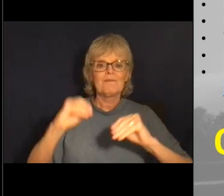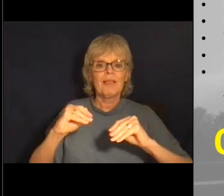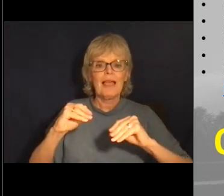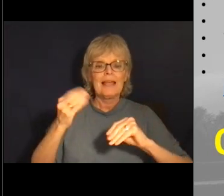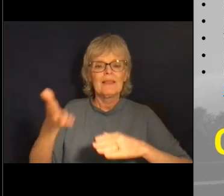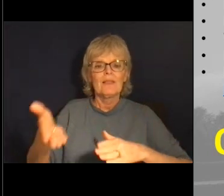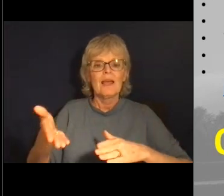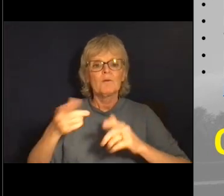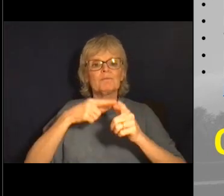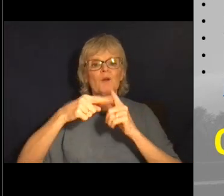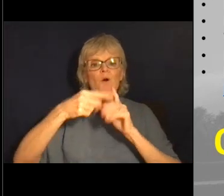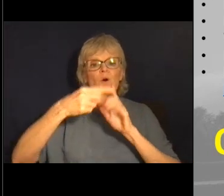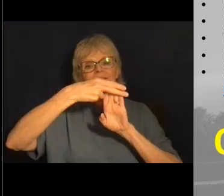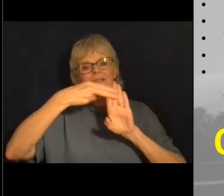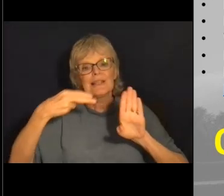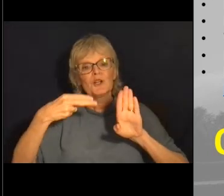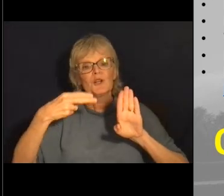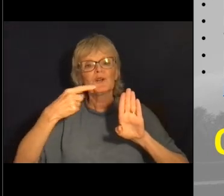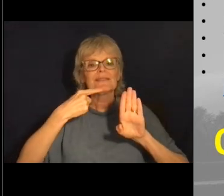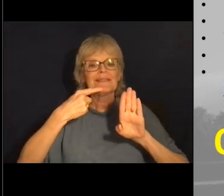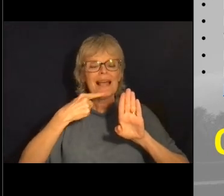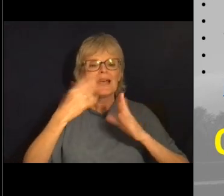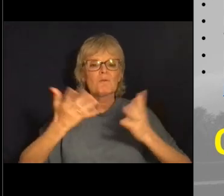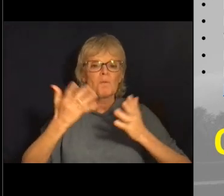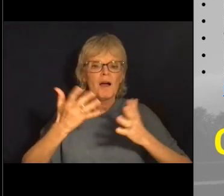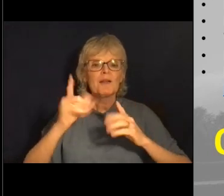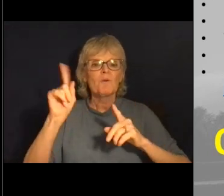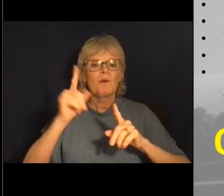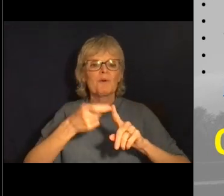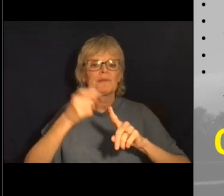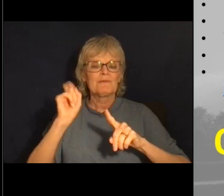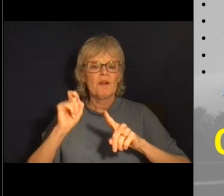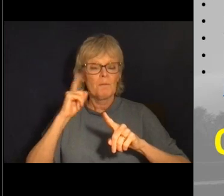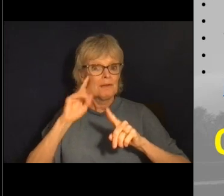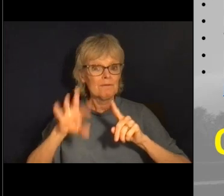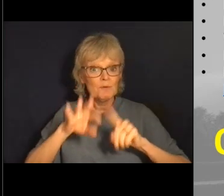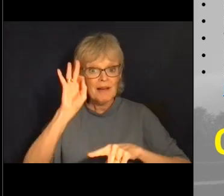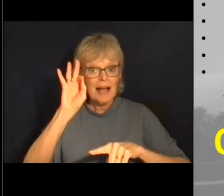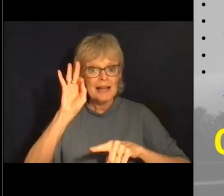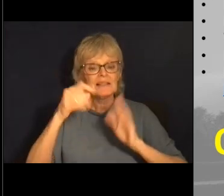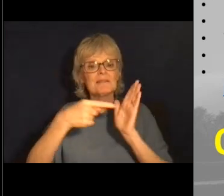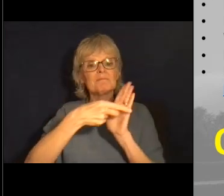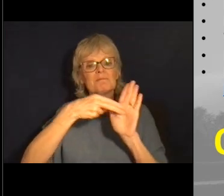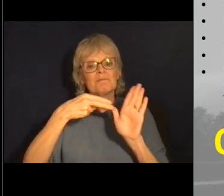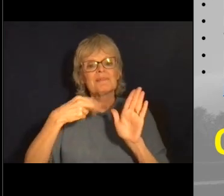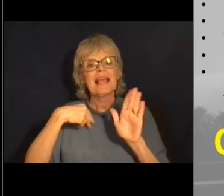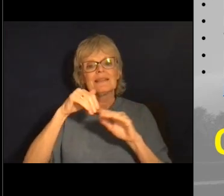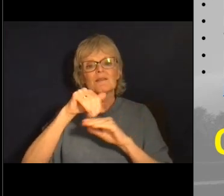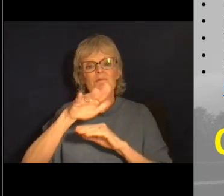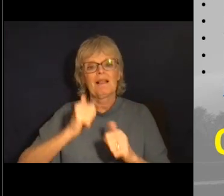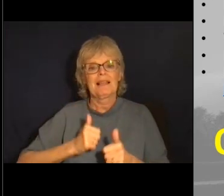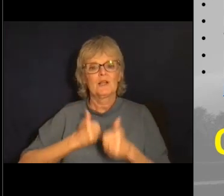that says what it was and where it was from and that sort of thing. And if you find it, there's usually a mailing address on it and you can actually mail it back.